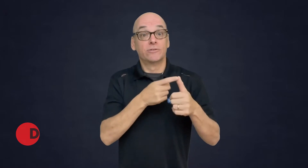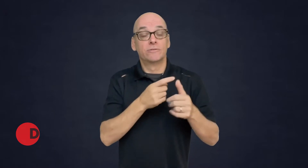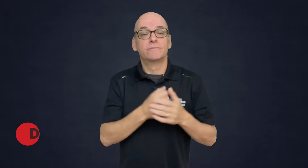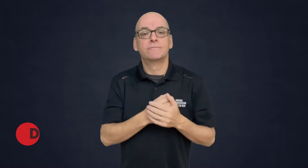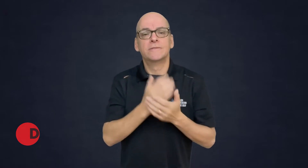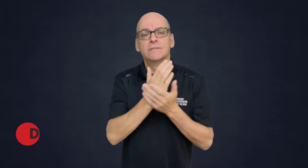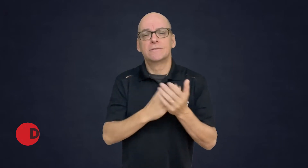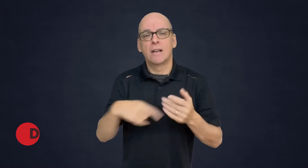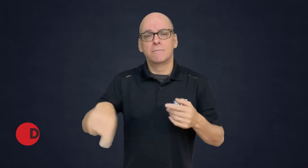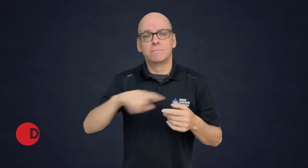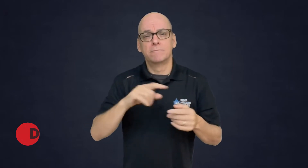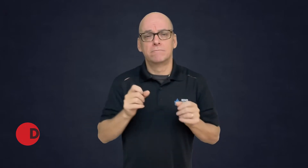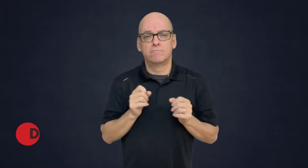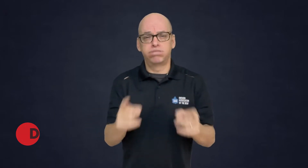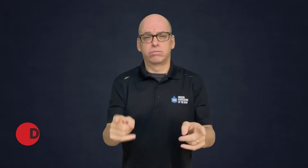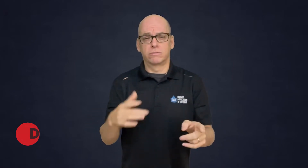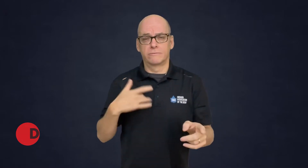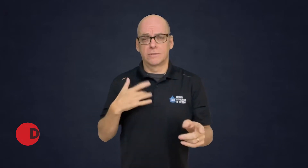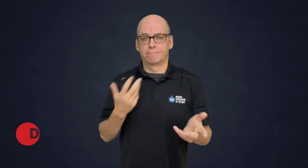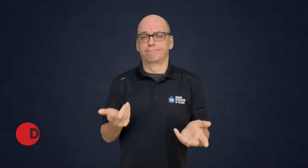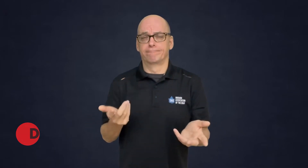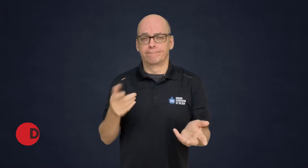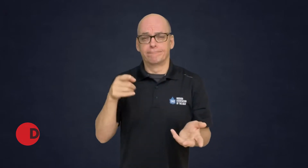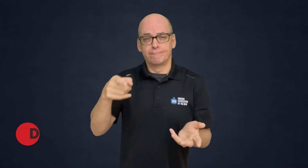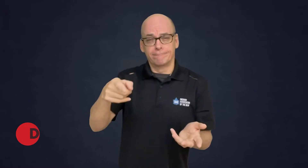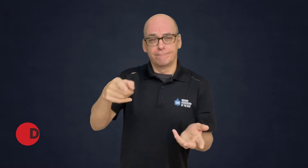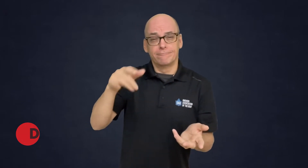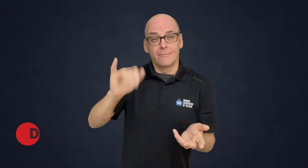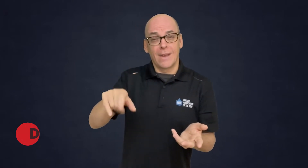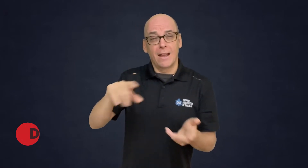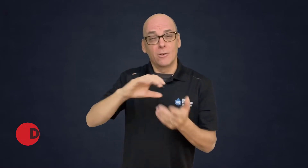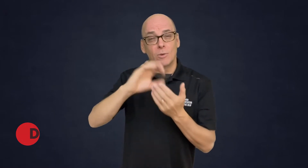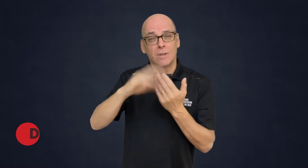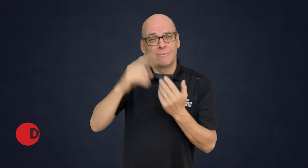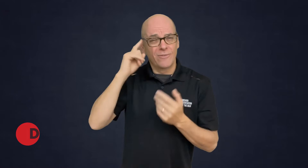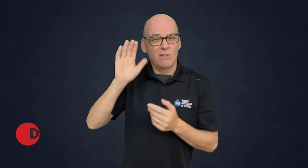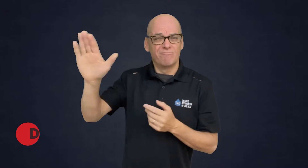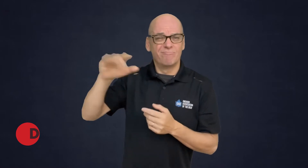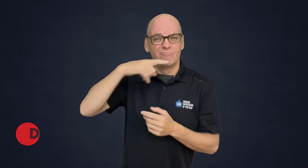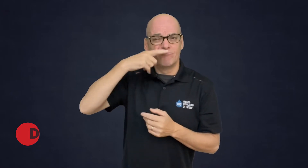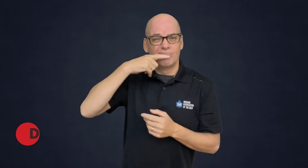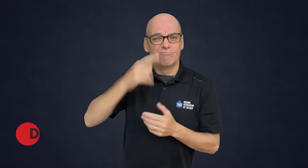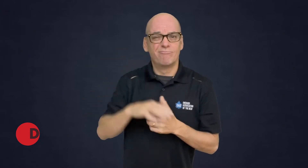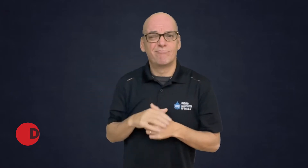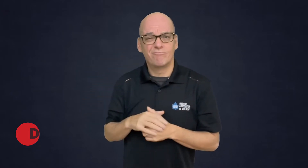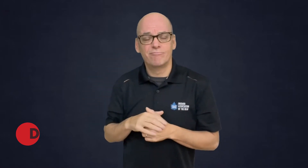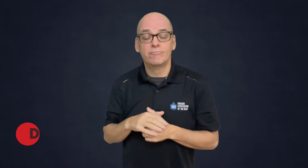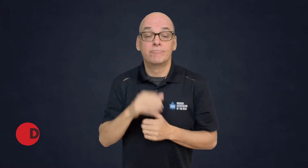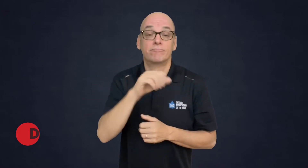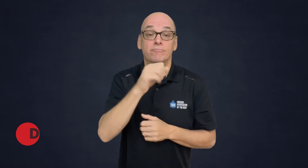1. Some feel the ASL curriculum is for hearing people.